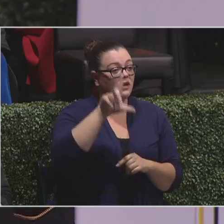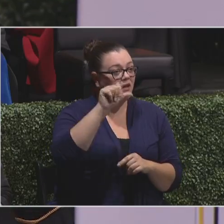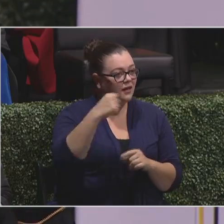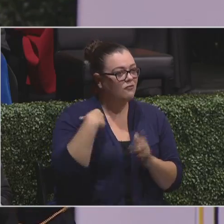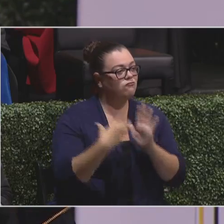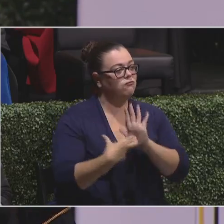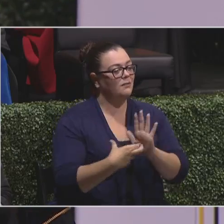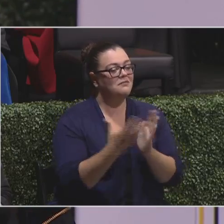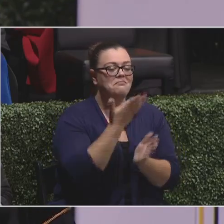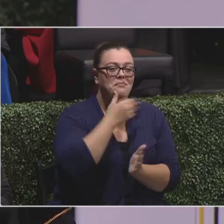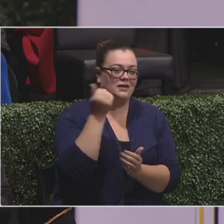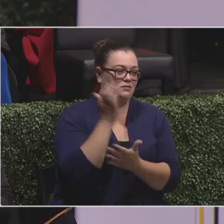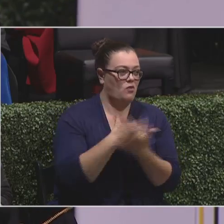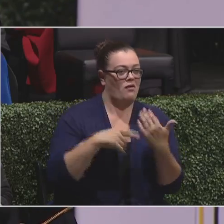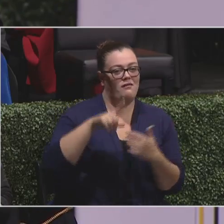WE CALL IT "WE ARE LA: THE CAMPAING FOR CAL STATE LA.